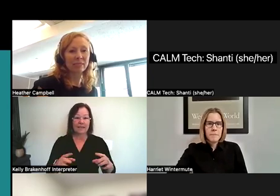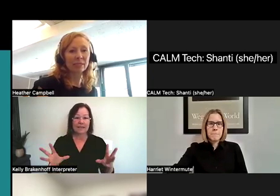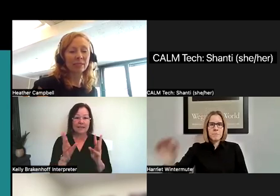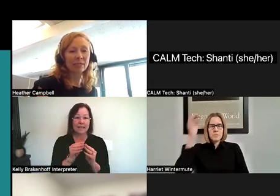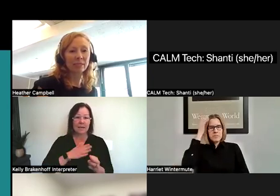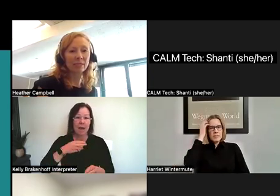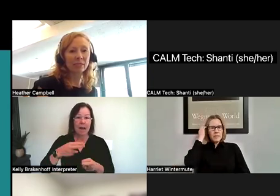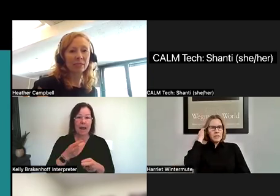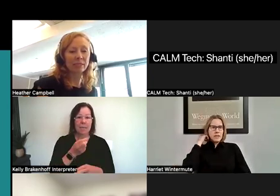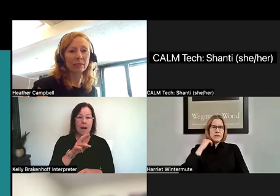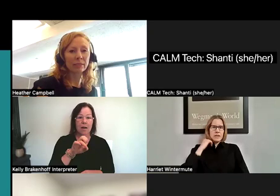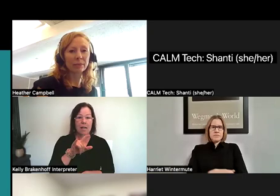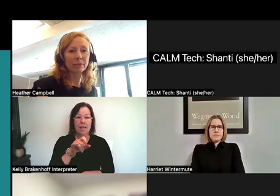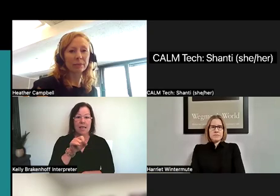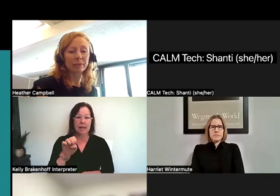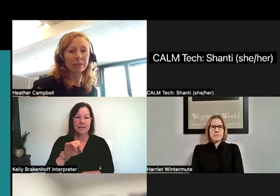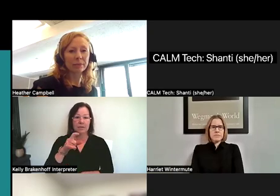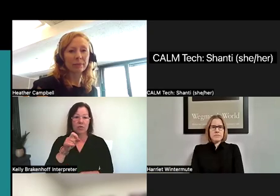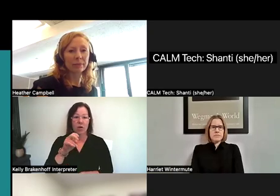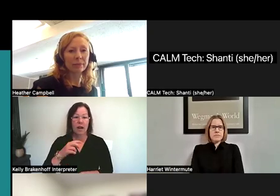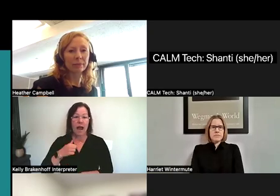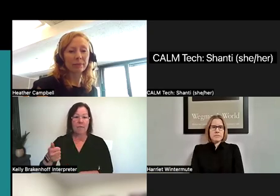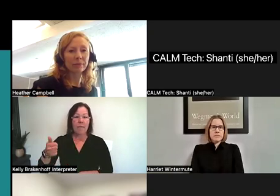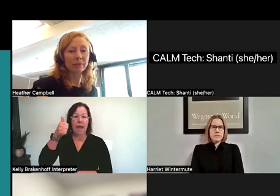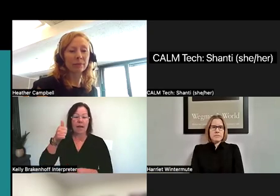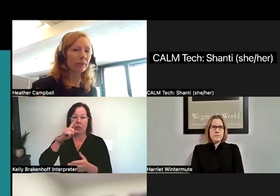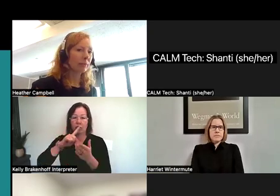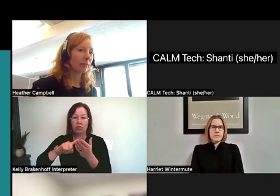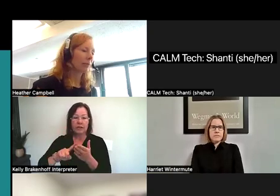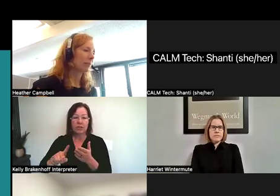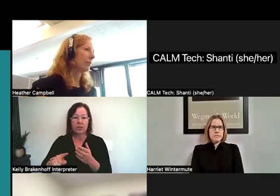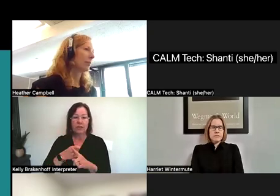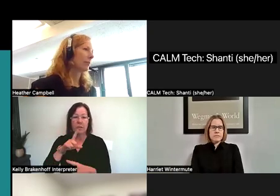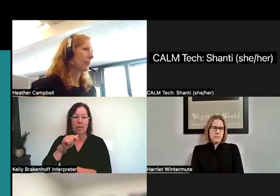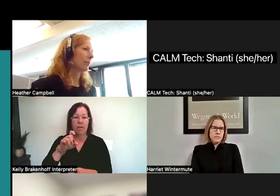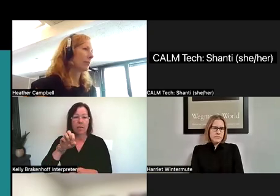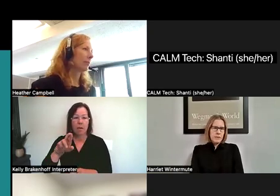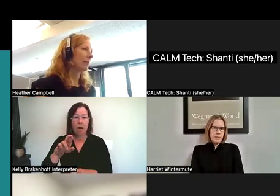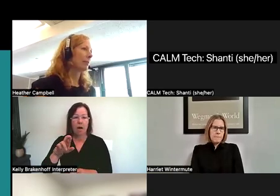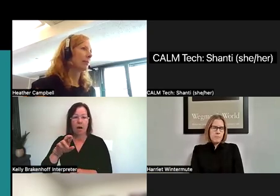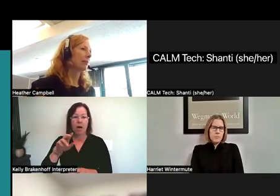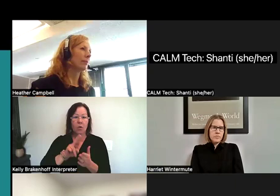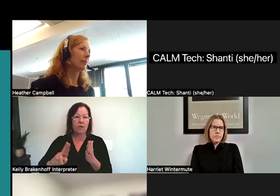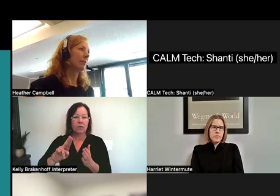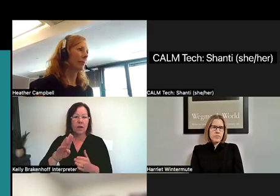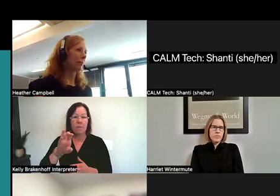Dr. Alyse Jordan head of learning engagement in because mount Texas. I will be moderating this